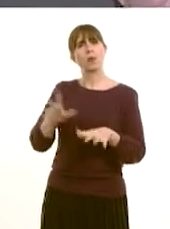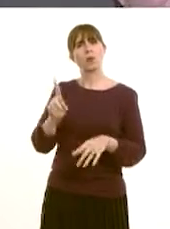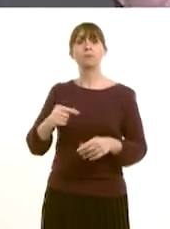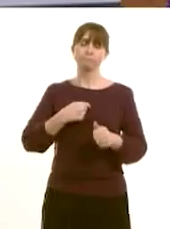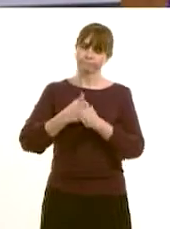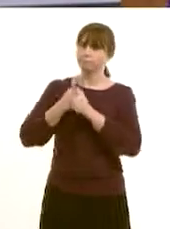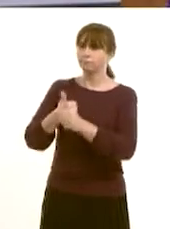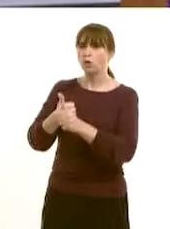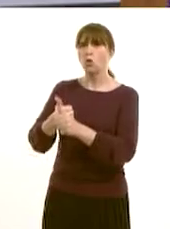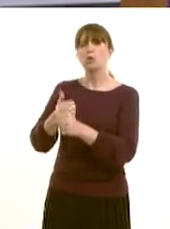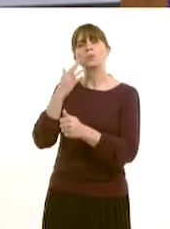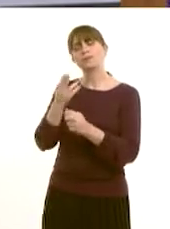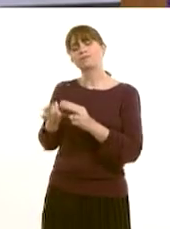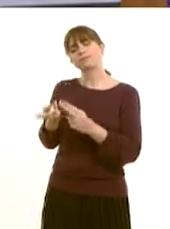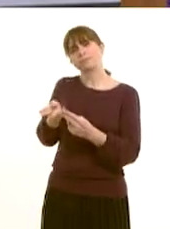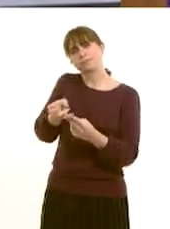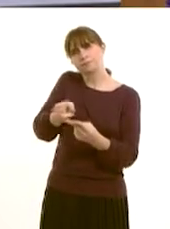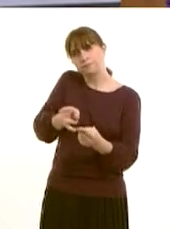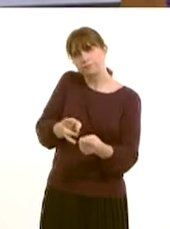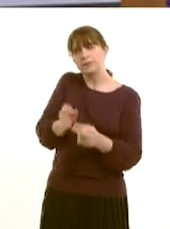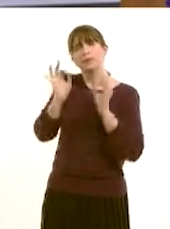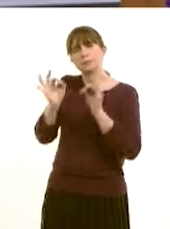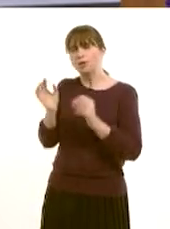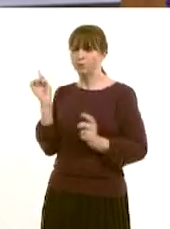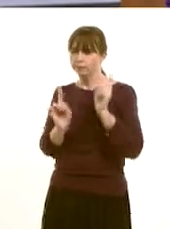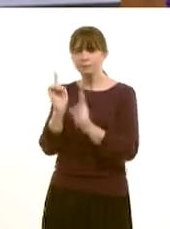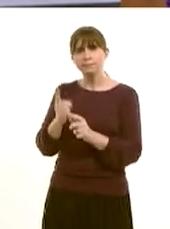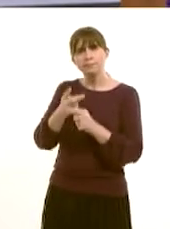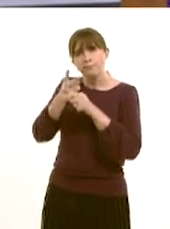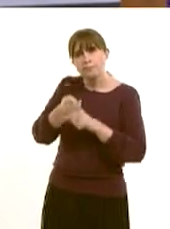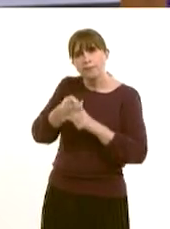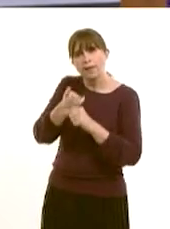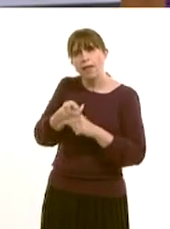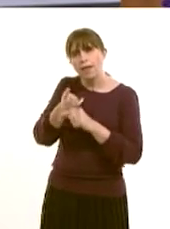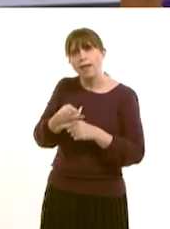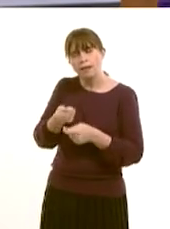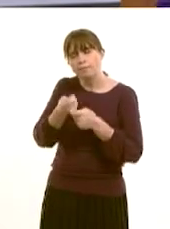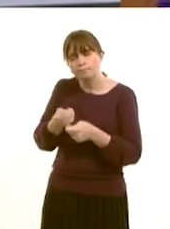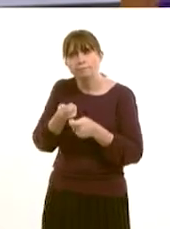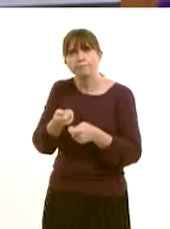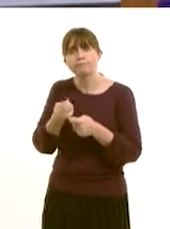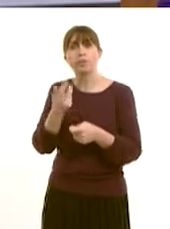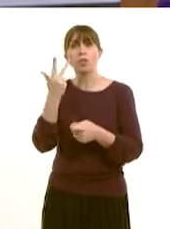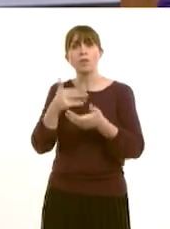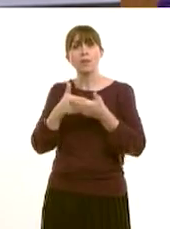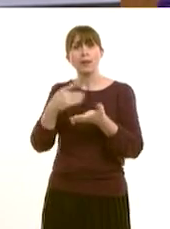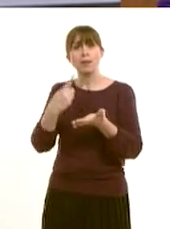of end-of-life and specialist palliative care services, including hospices in Wales. That includes £3 million-worth of funding to support the new St Davidís hospice in